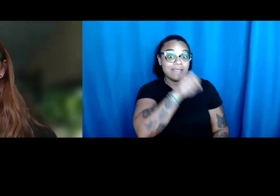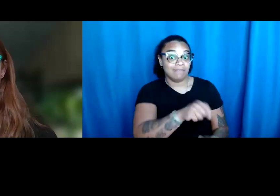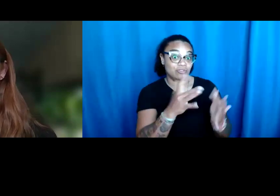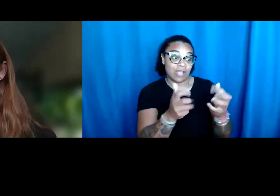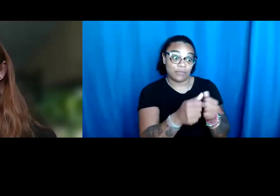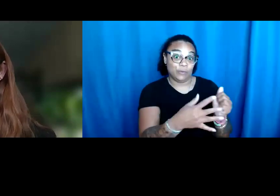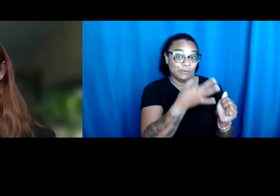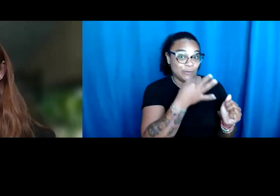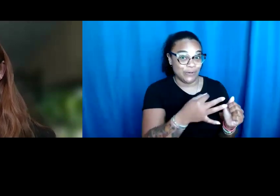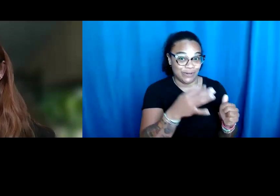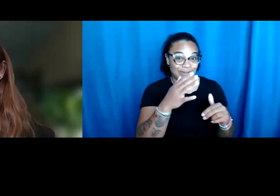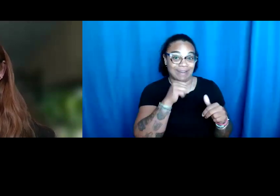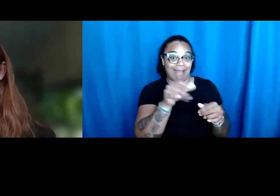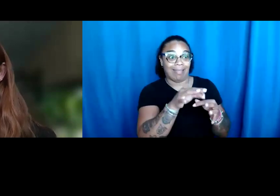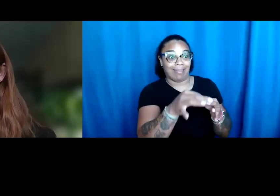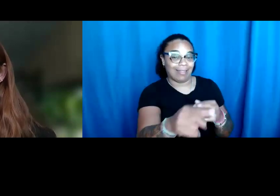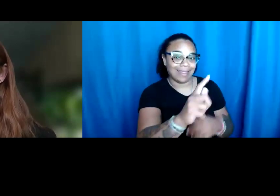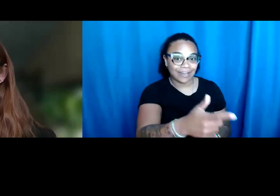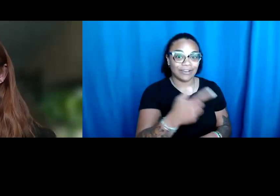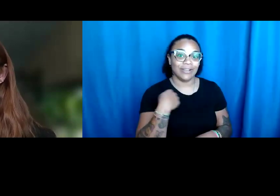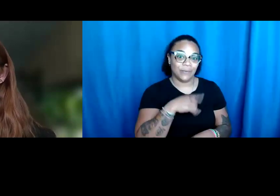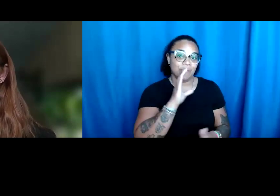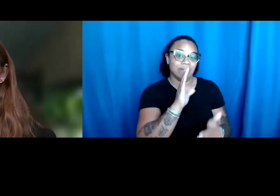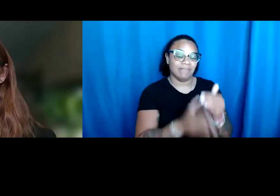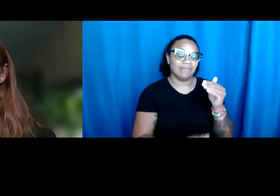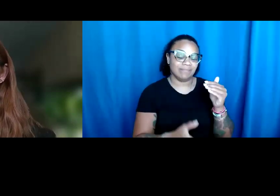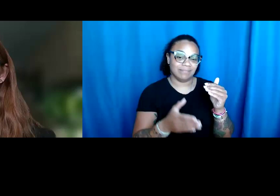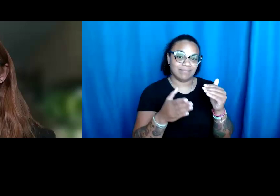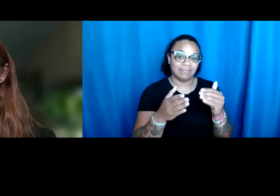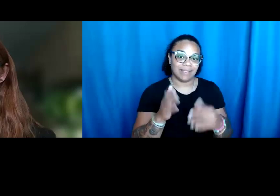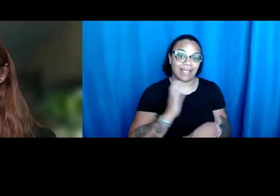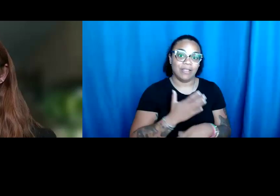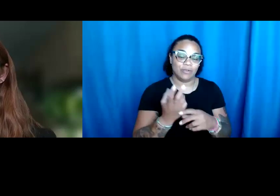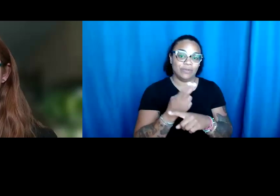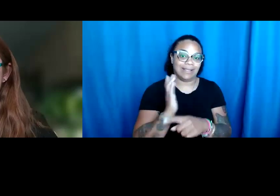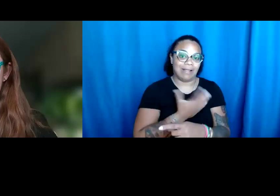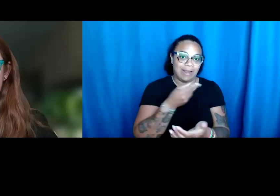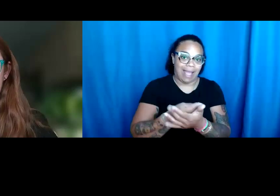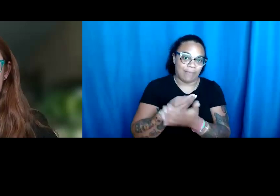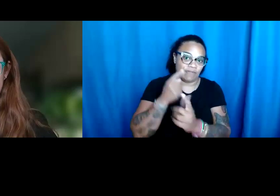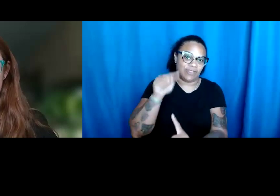Because we are going to be finishing up deploying our capital here this year.